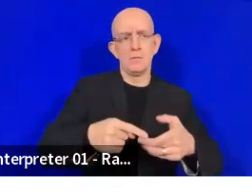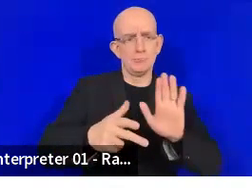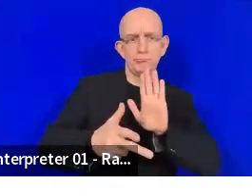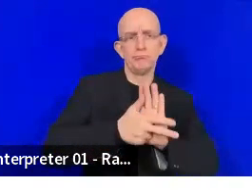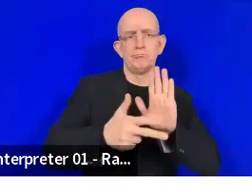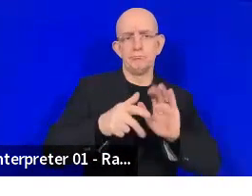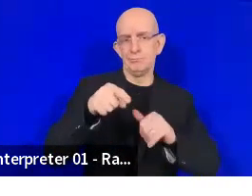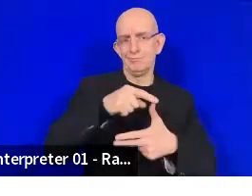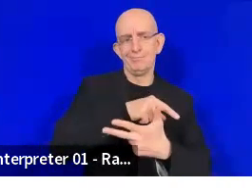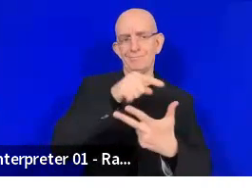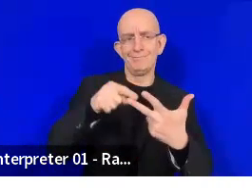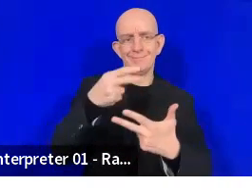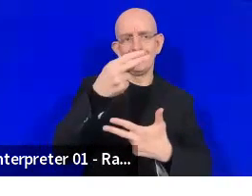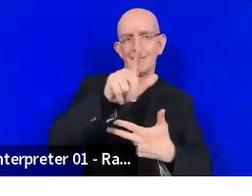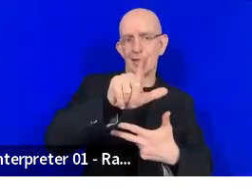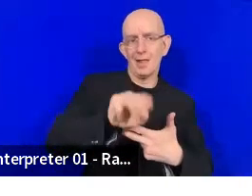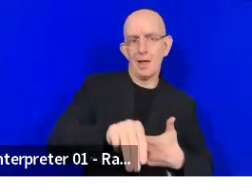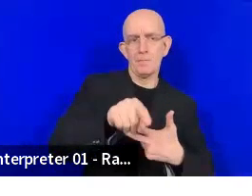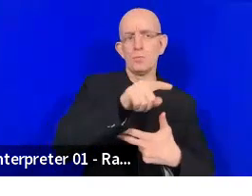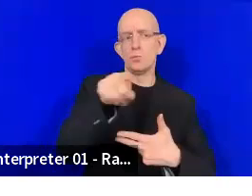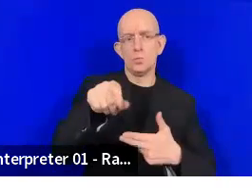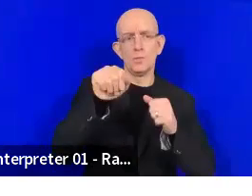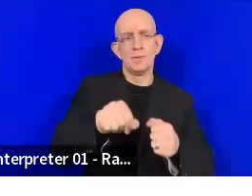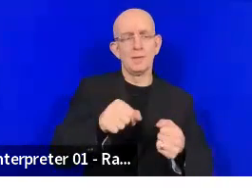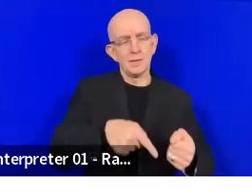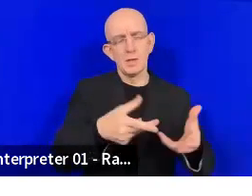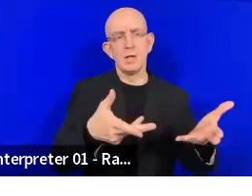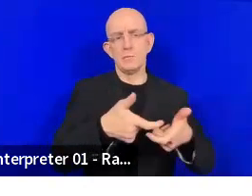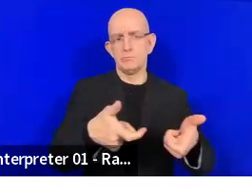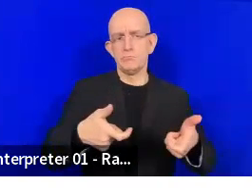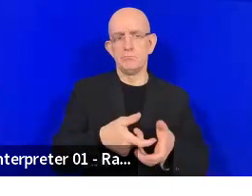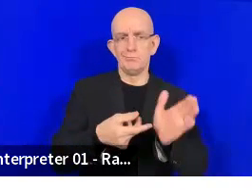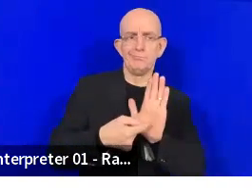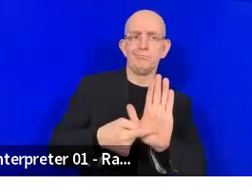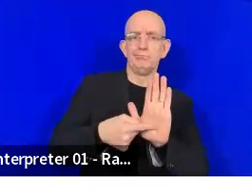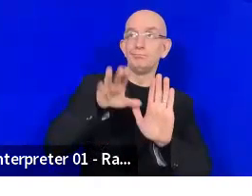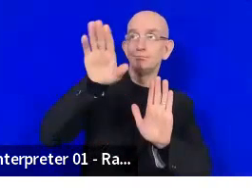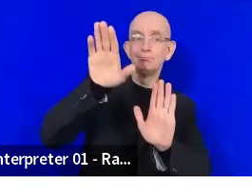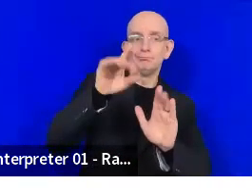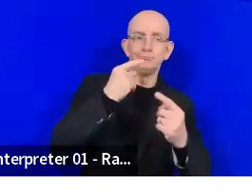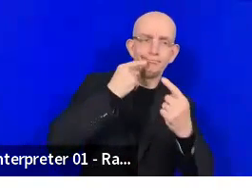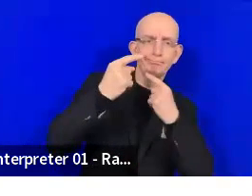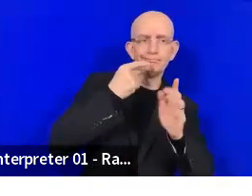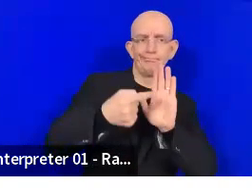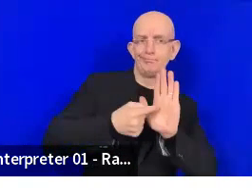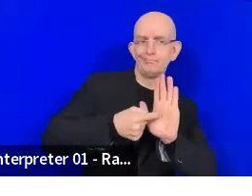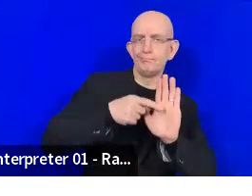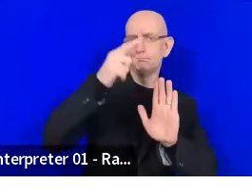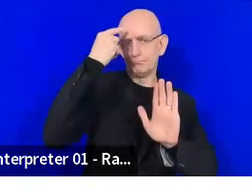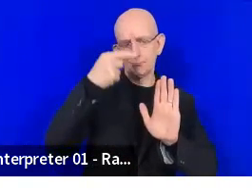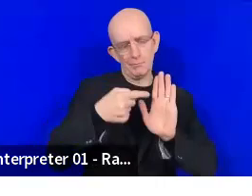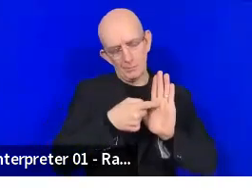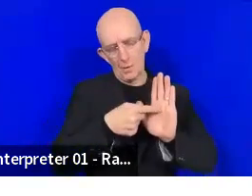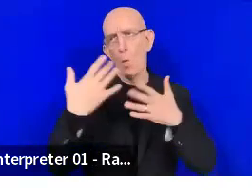in those negotiations, what you think is important, feel free to do that, and also in other spaces